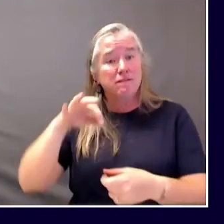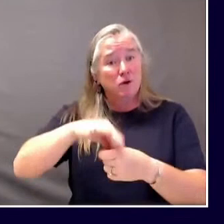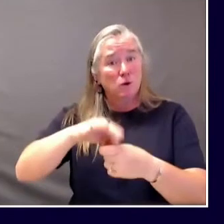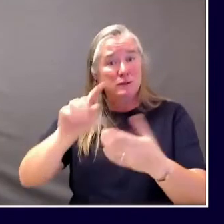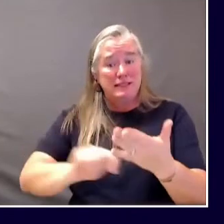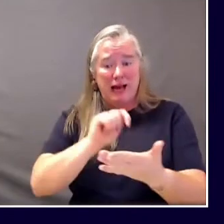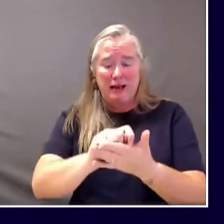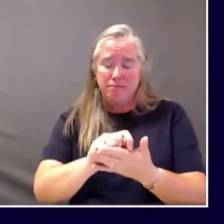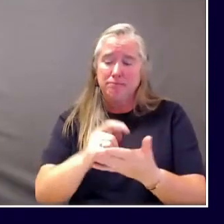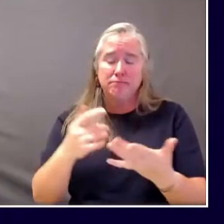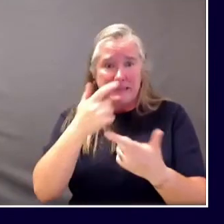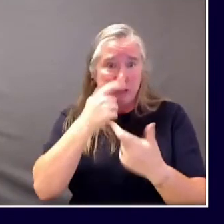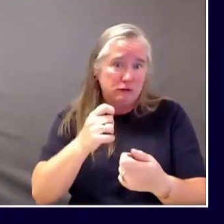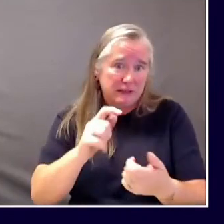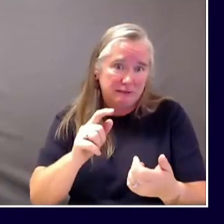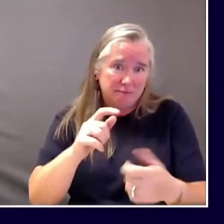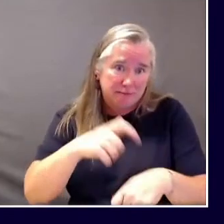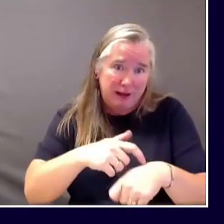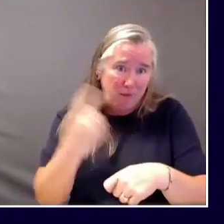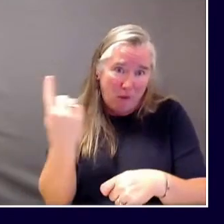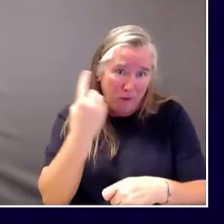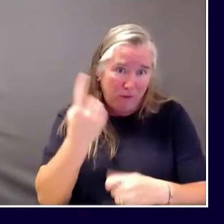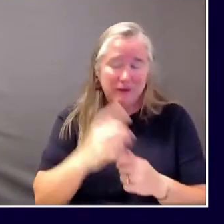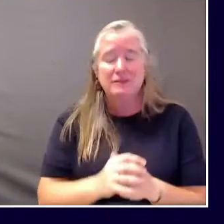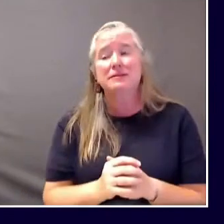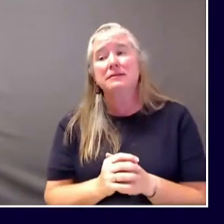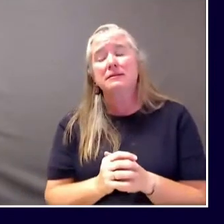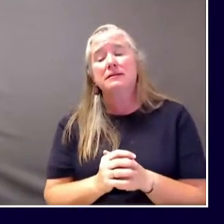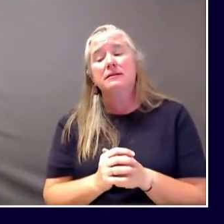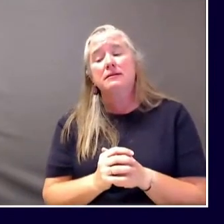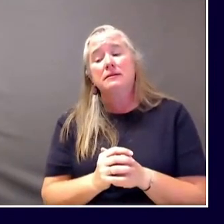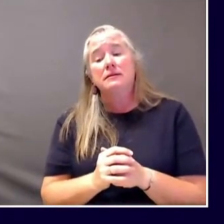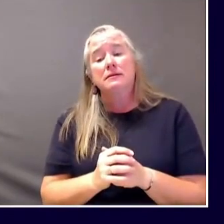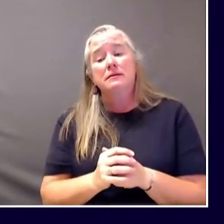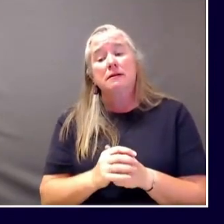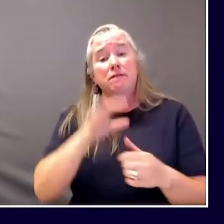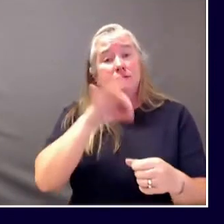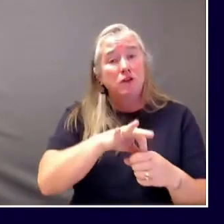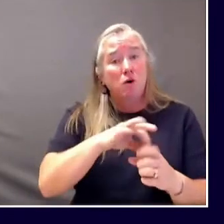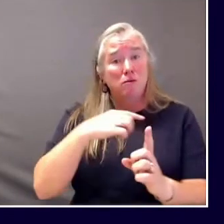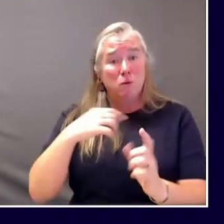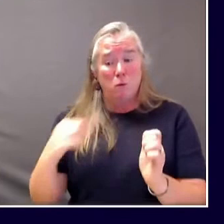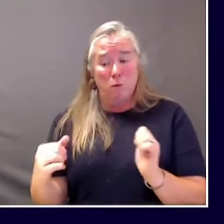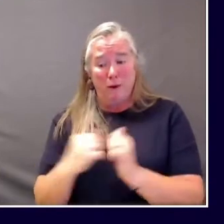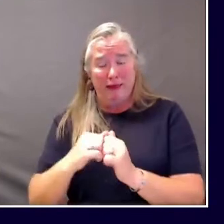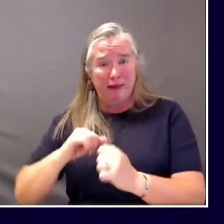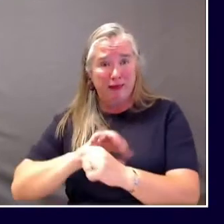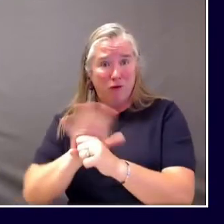levels